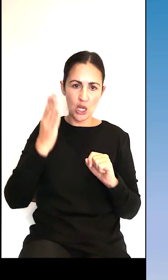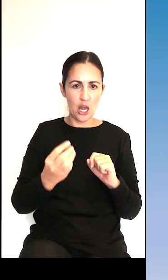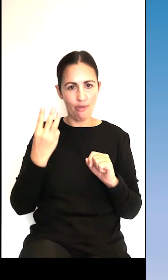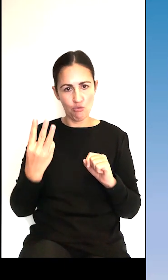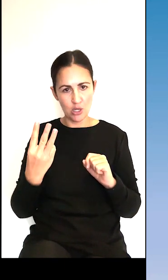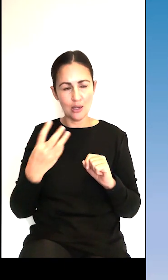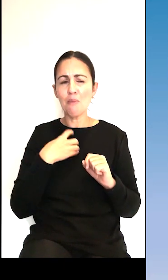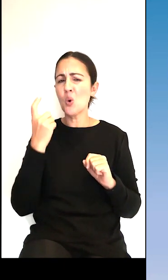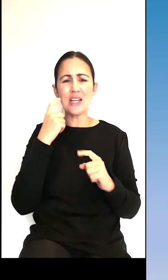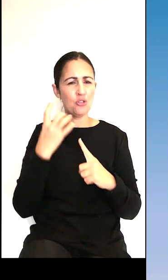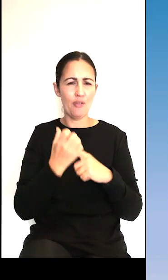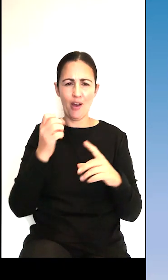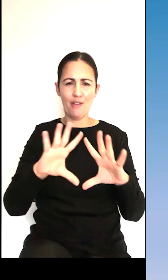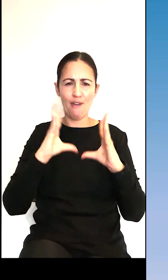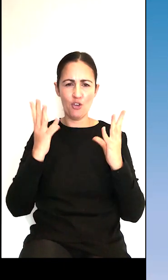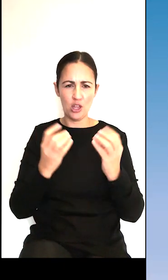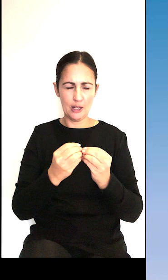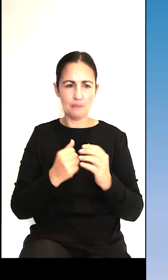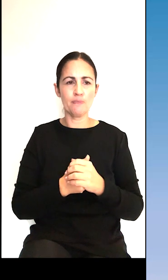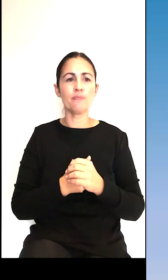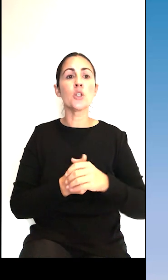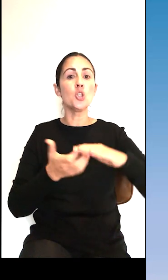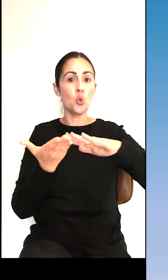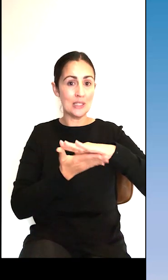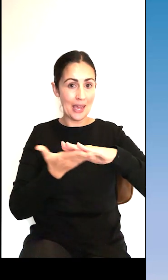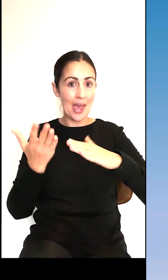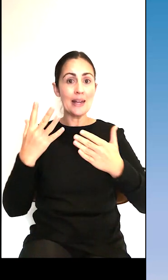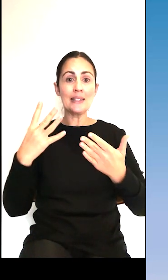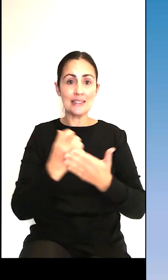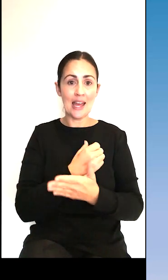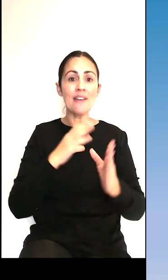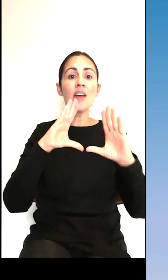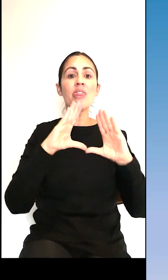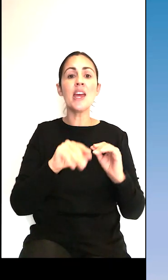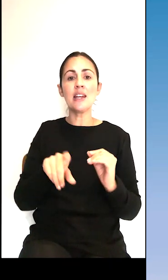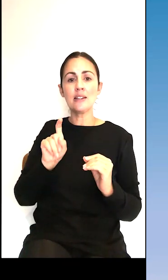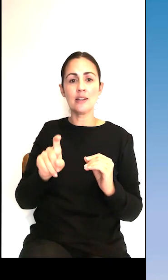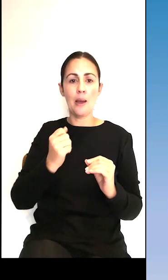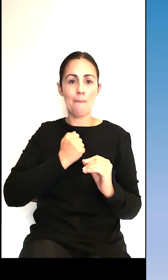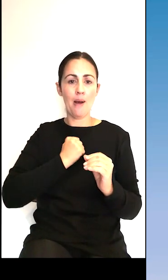The next step is to sign into myGov. So essentially, to access your My Health Record or the person who care for is